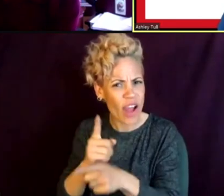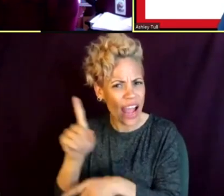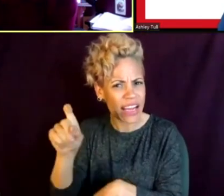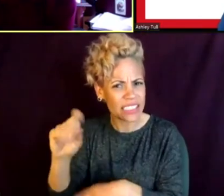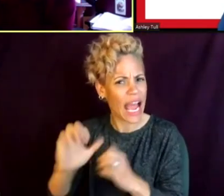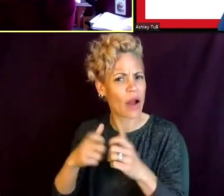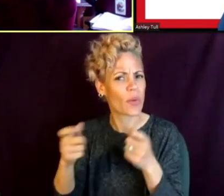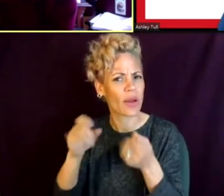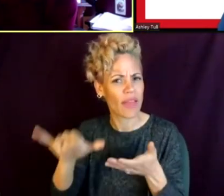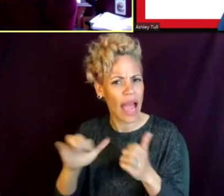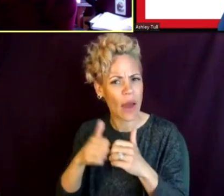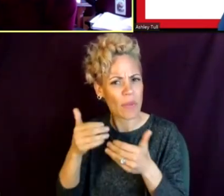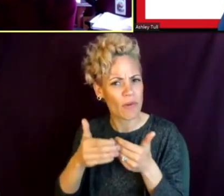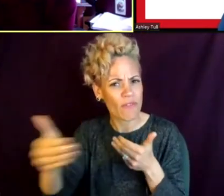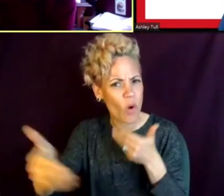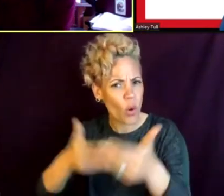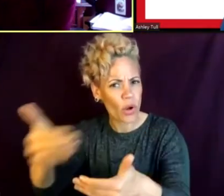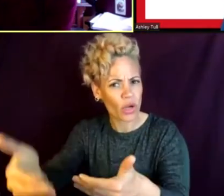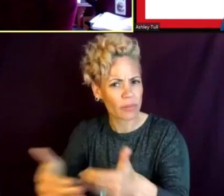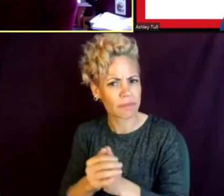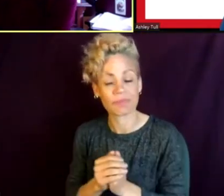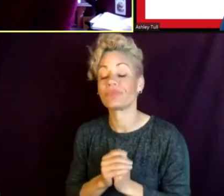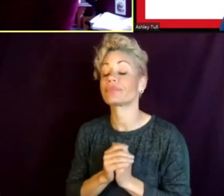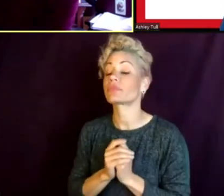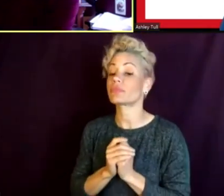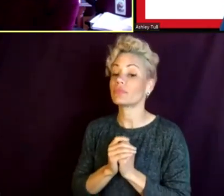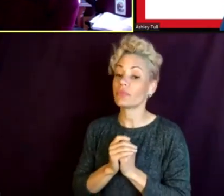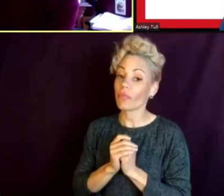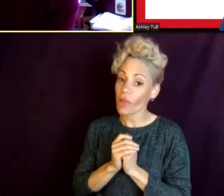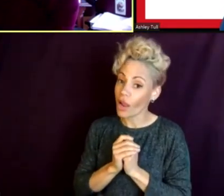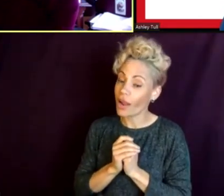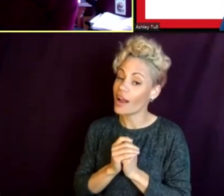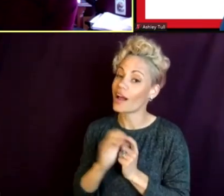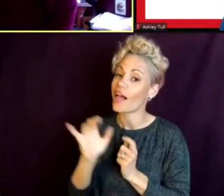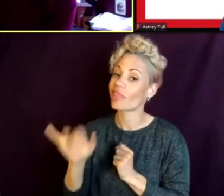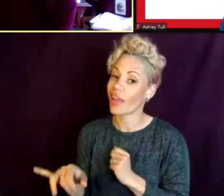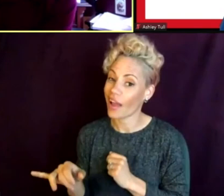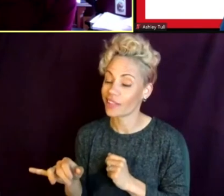Well, it was basically questionable before last fall.